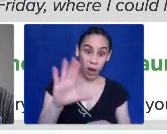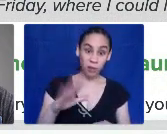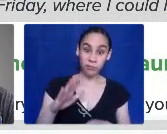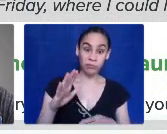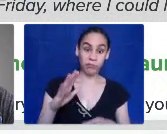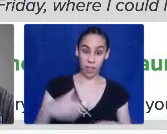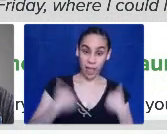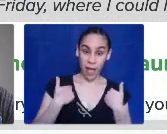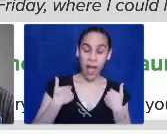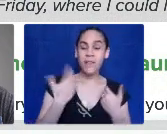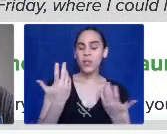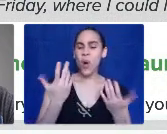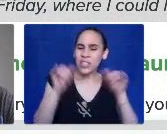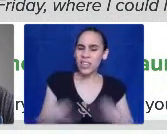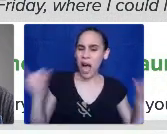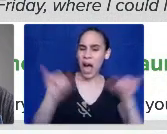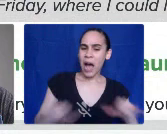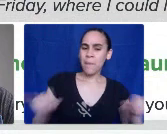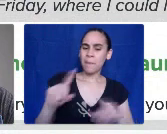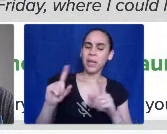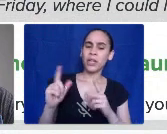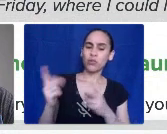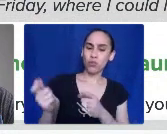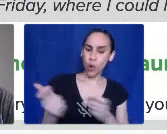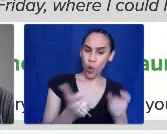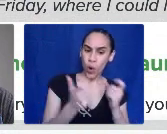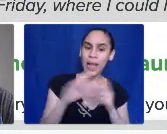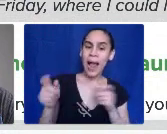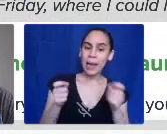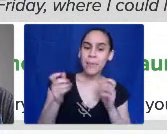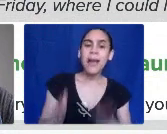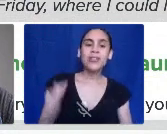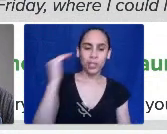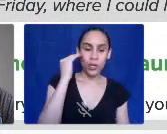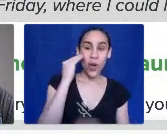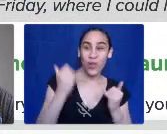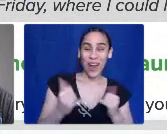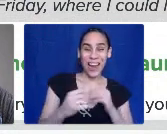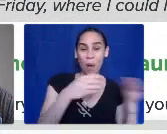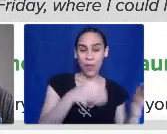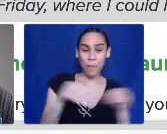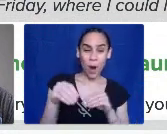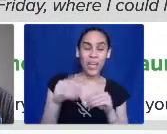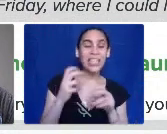higher managers know that um i will say the market is higher harder right now for juniors because of